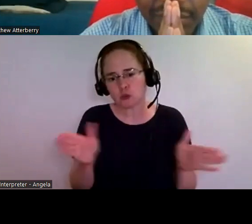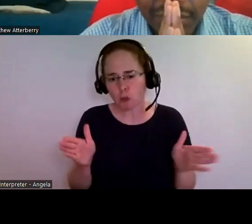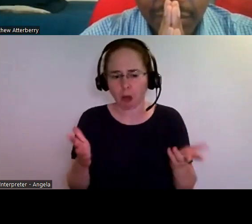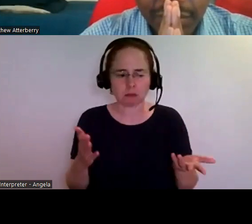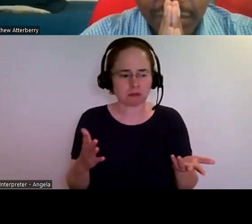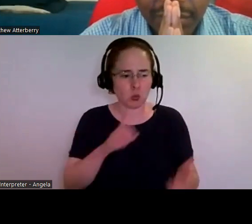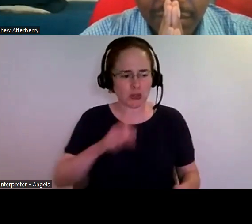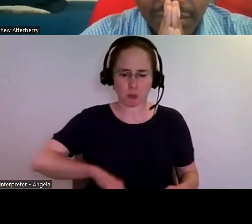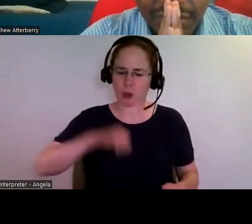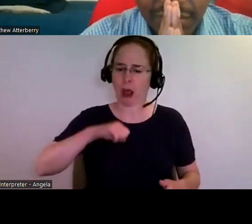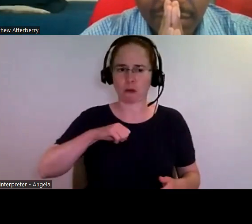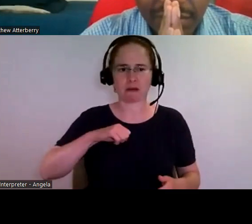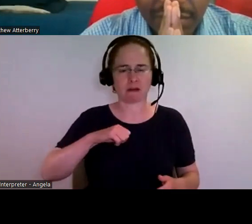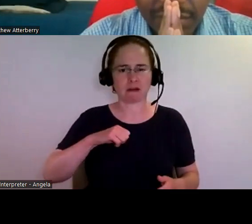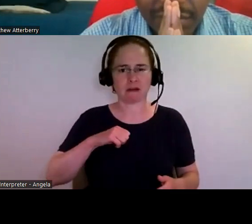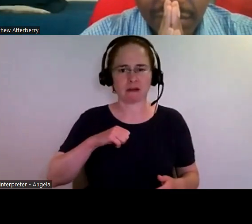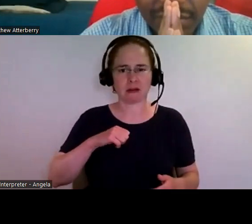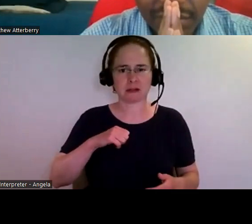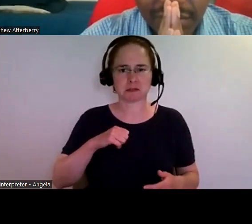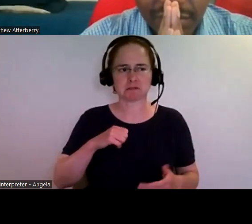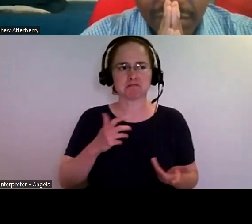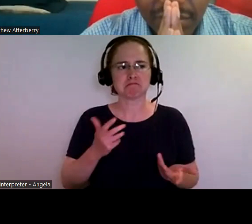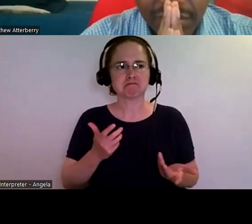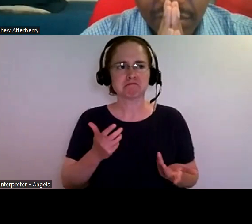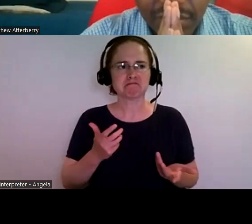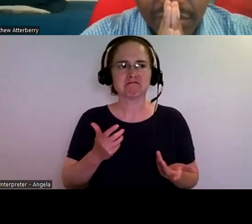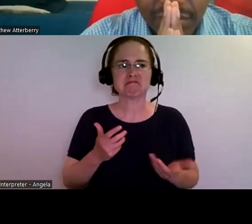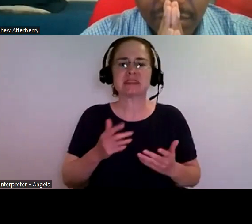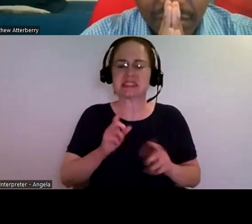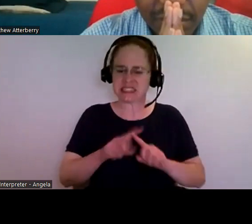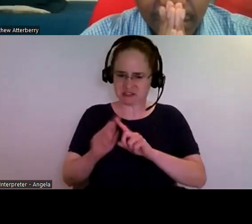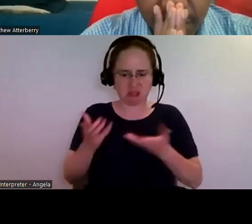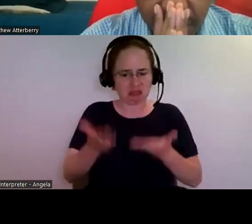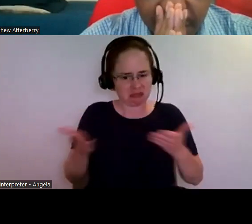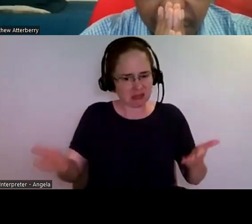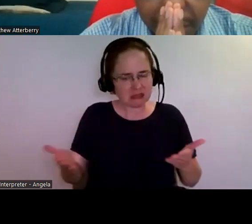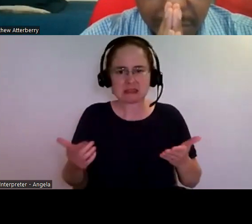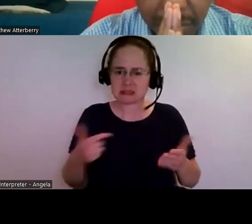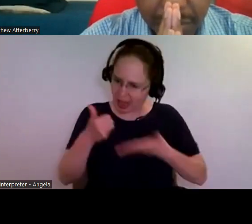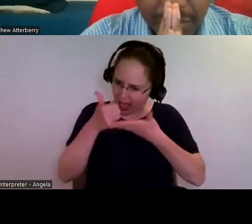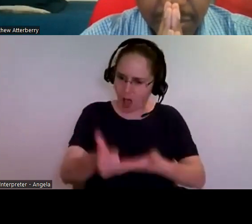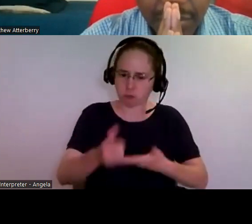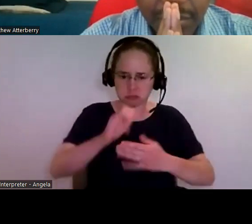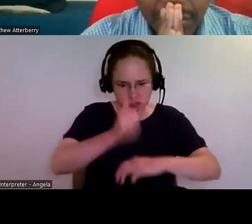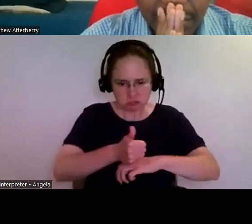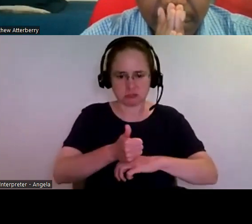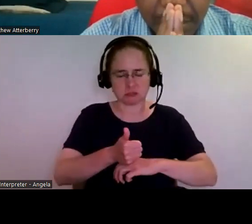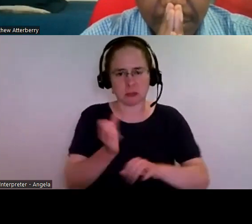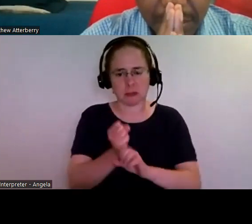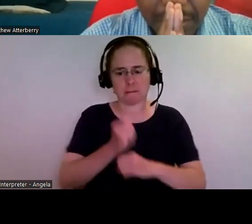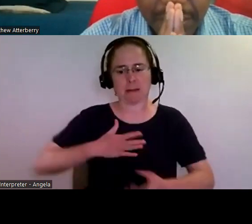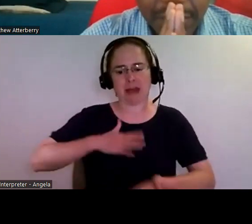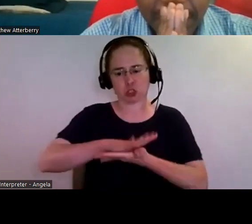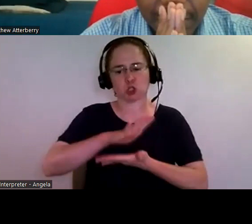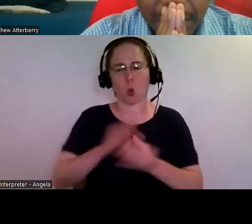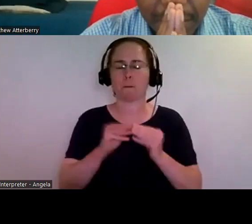I'm really proud of the steps that I was able to help with making my school more accessible.